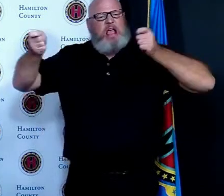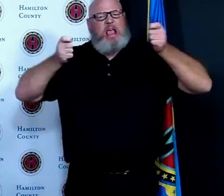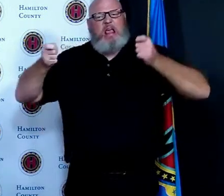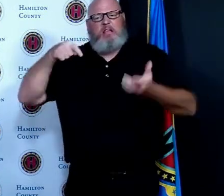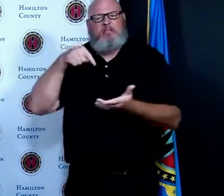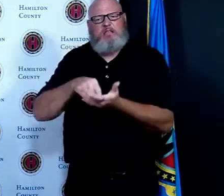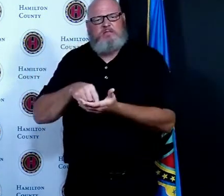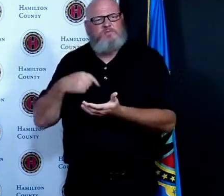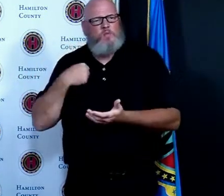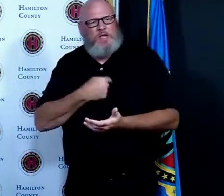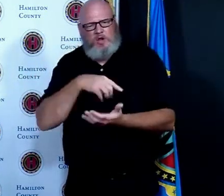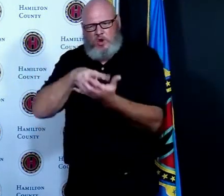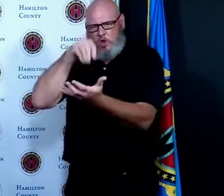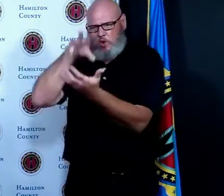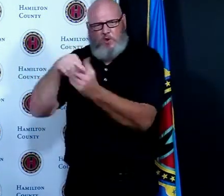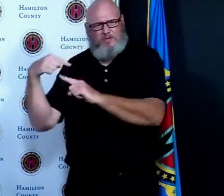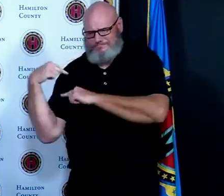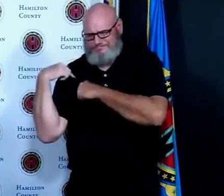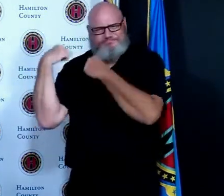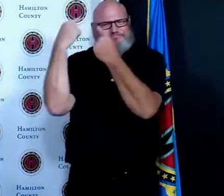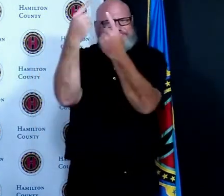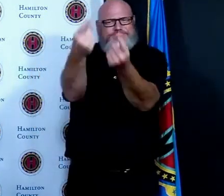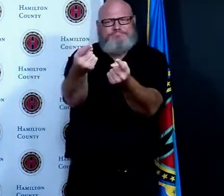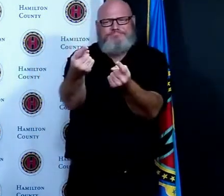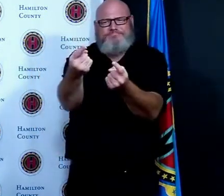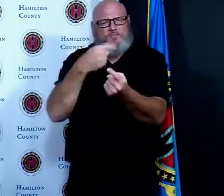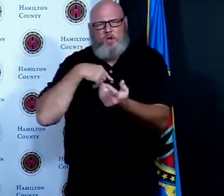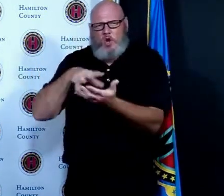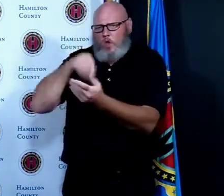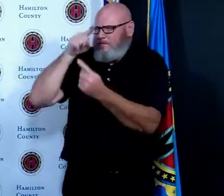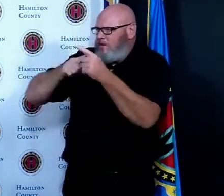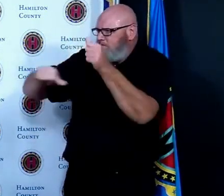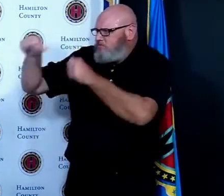terms of all the elements of the healthcare delivery systems not only the hospitals and